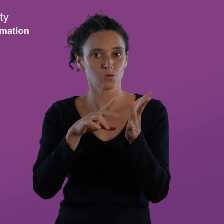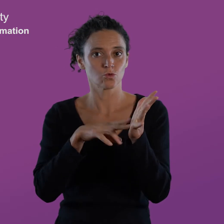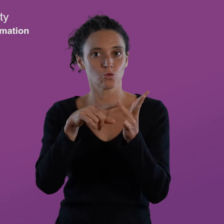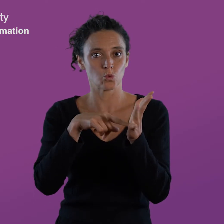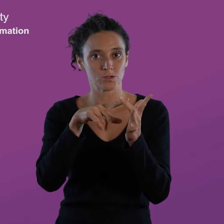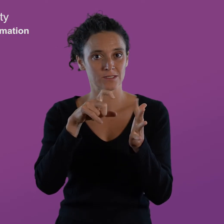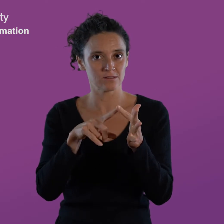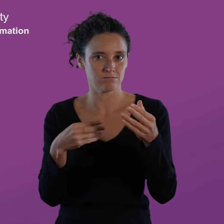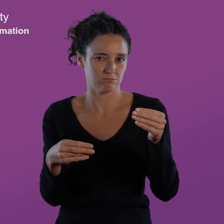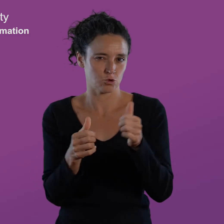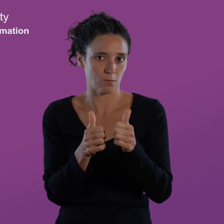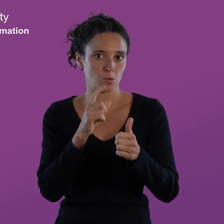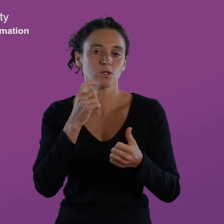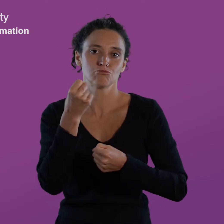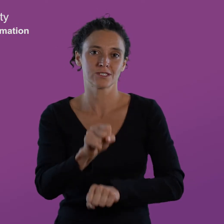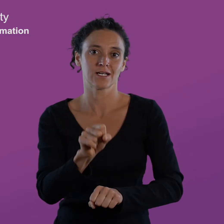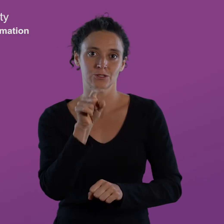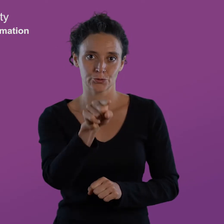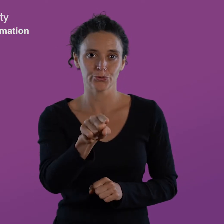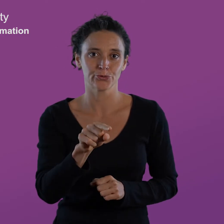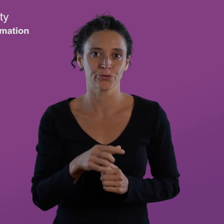gainst you in any civil or criminal proceedings in Australia.